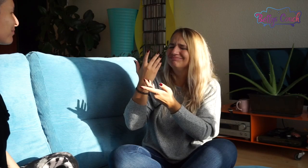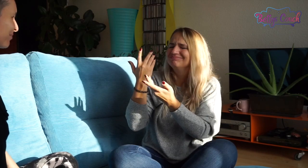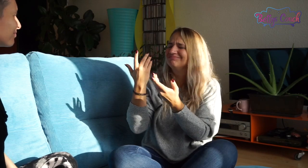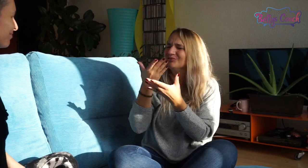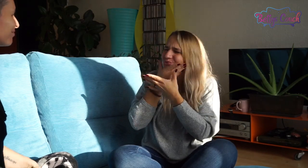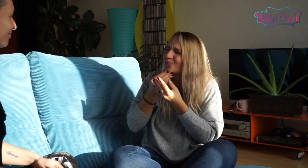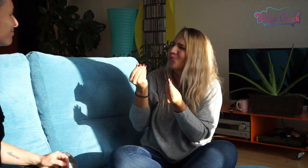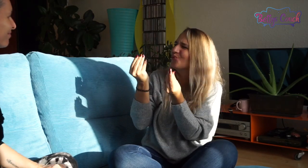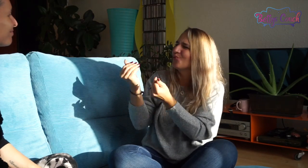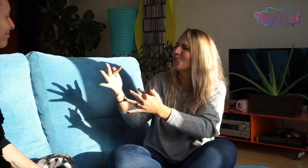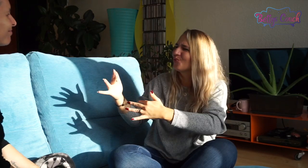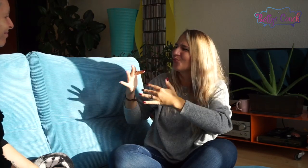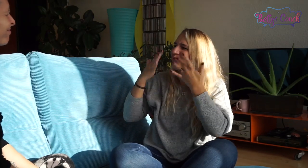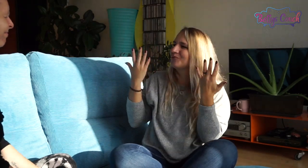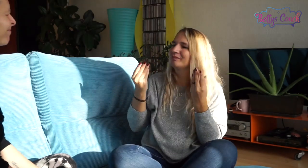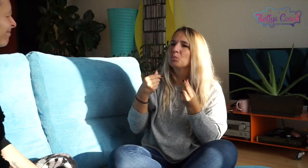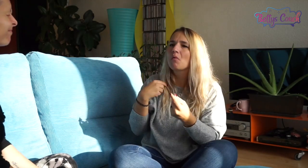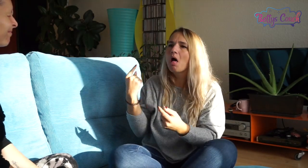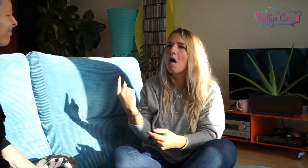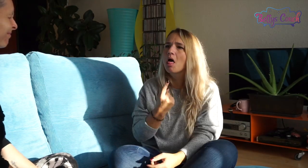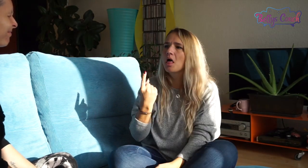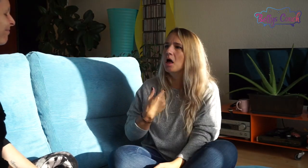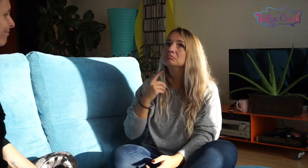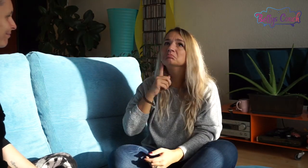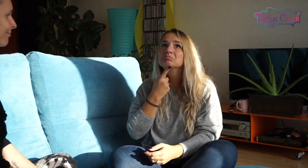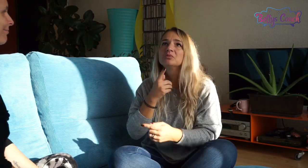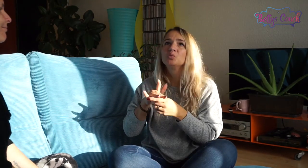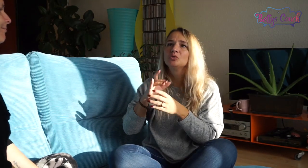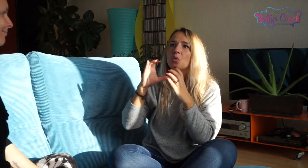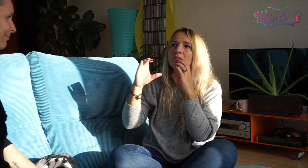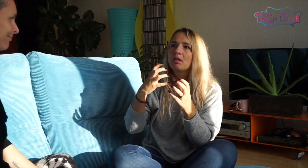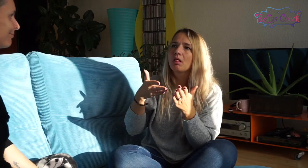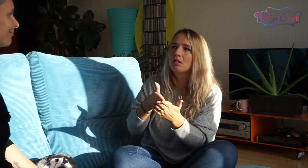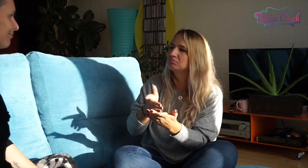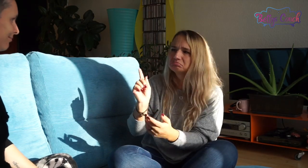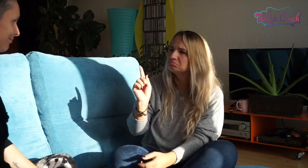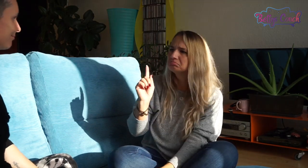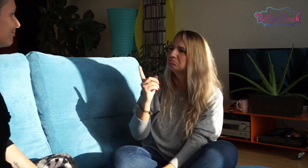It was wonderful. I didn't feel alone, isolated or disabled as a deaf person there.